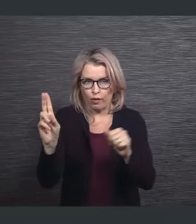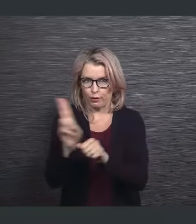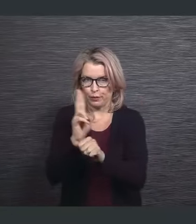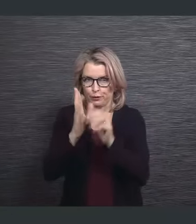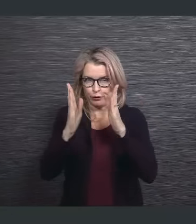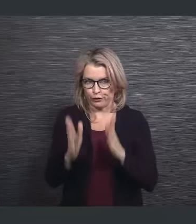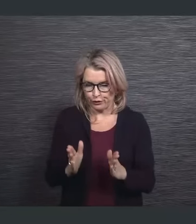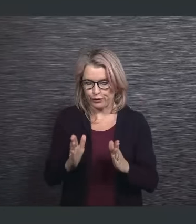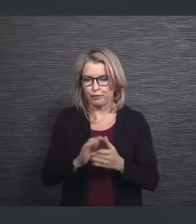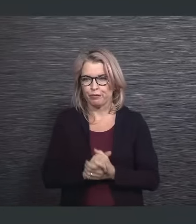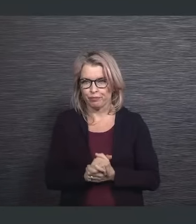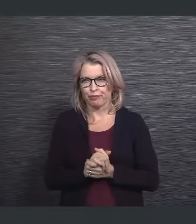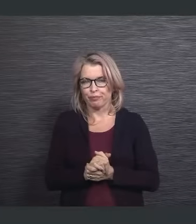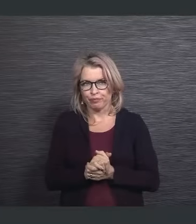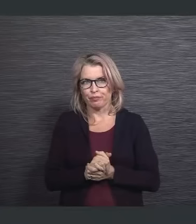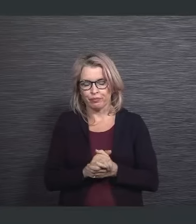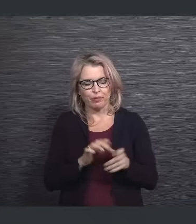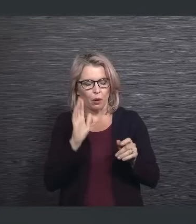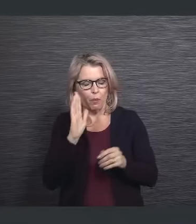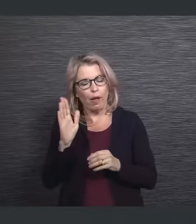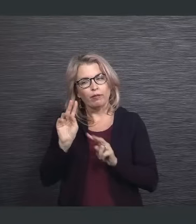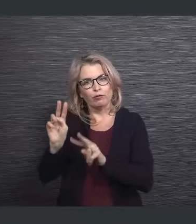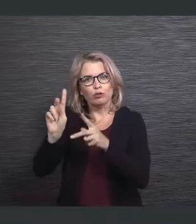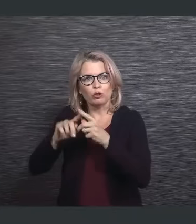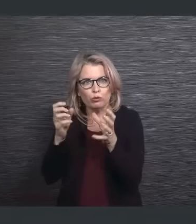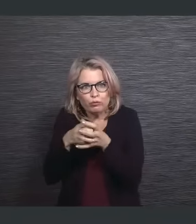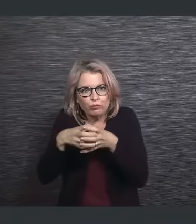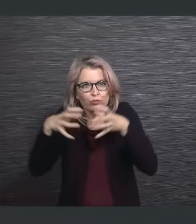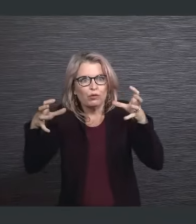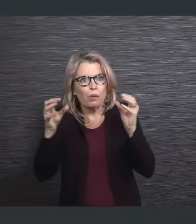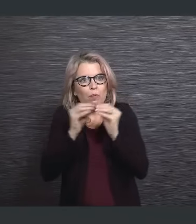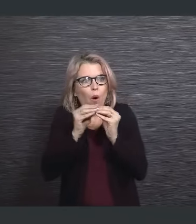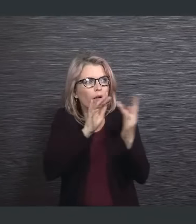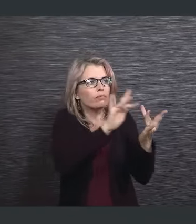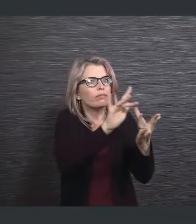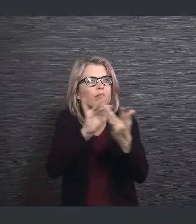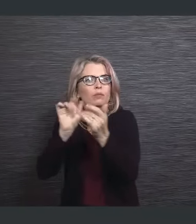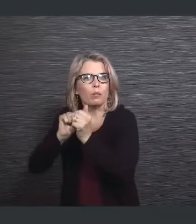and we are aiming to further expand our reach.